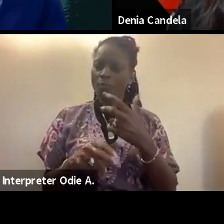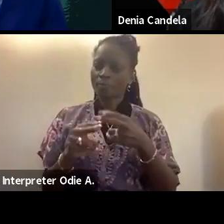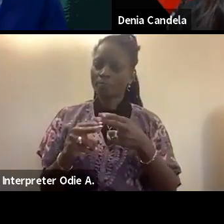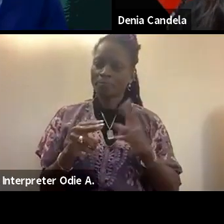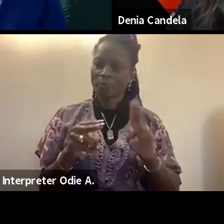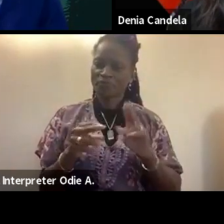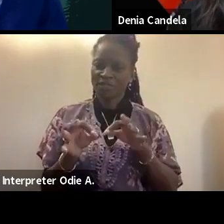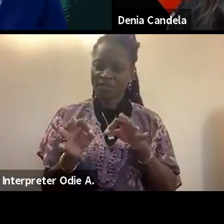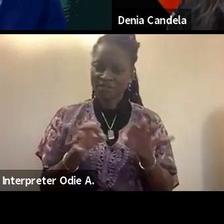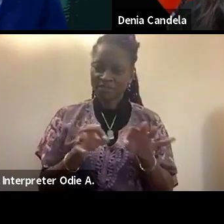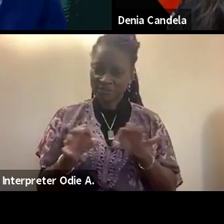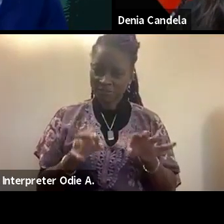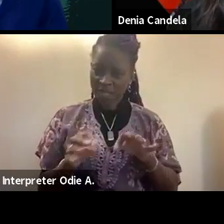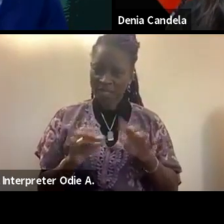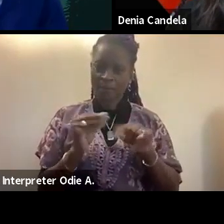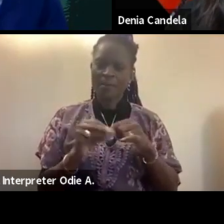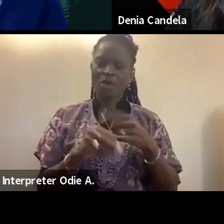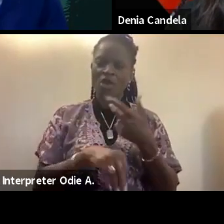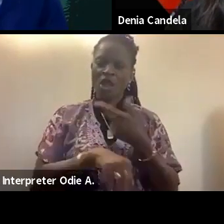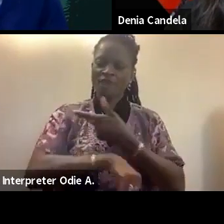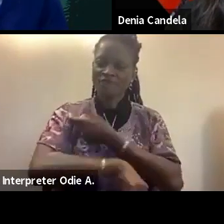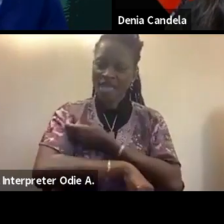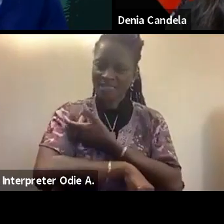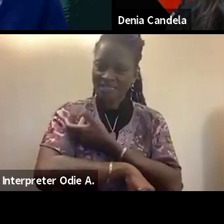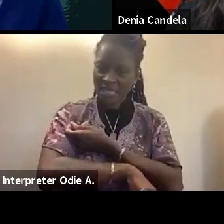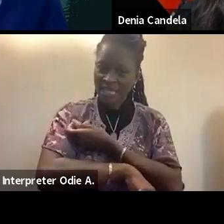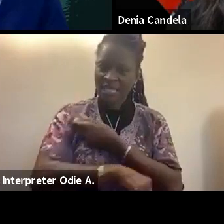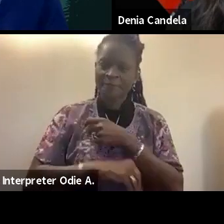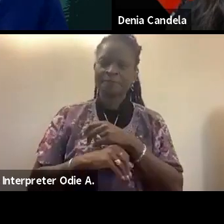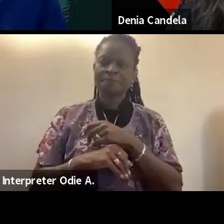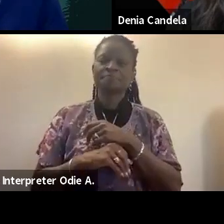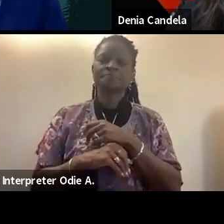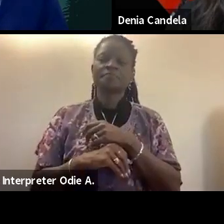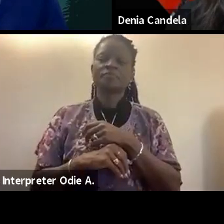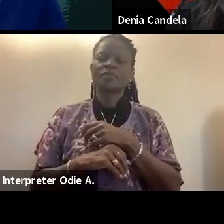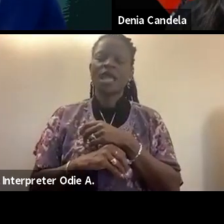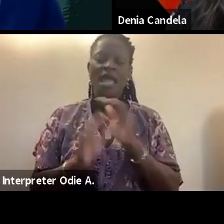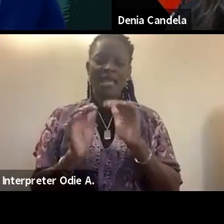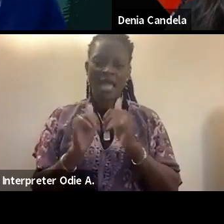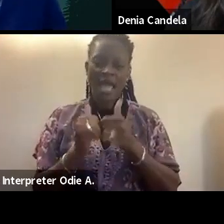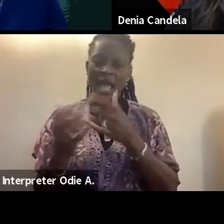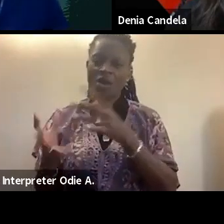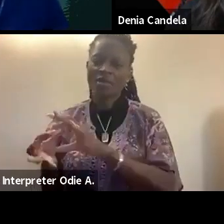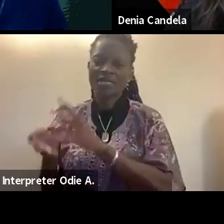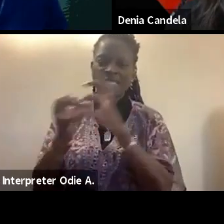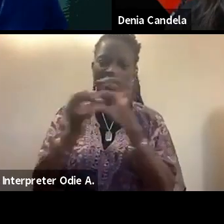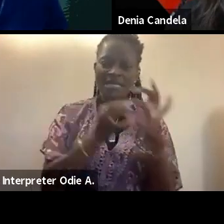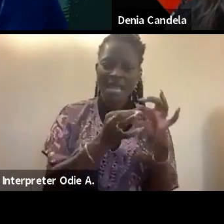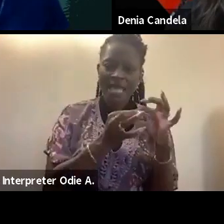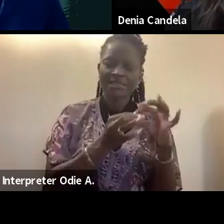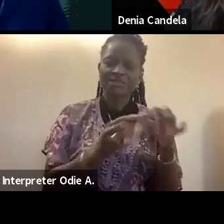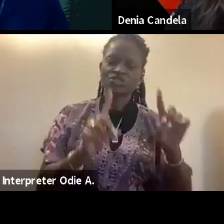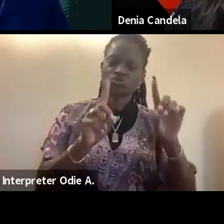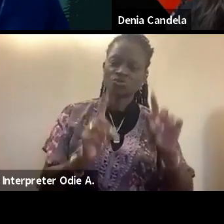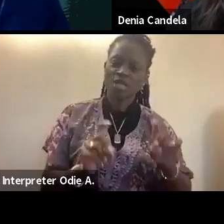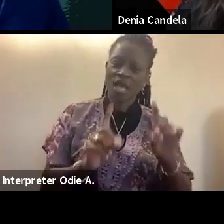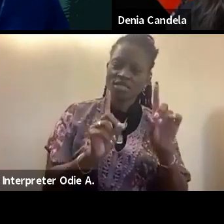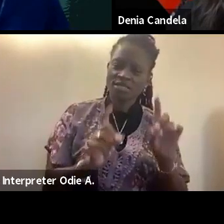around our vaccine efforts and support, which also ties into testing as well. For us,